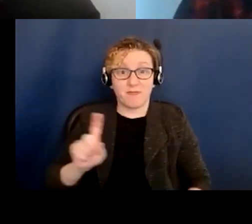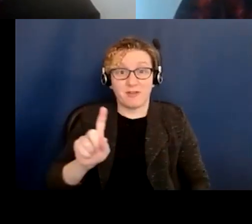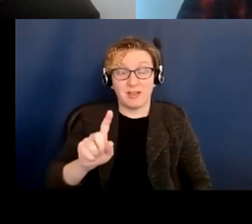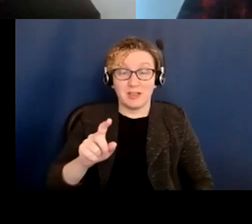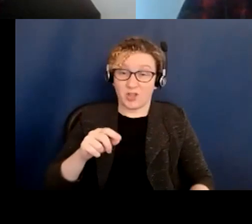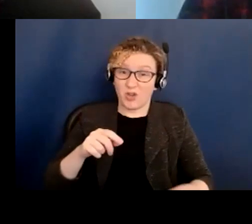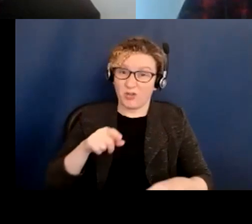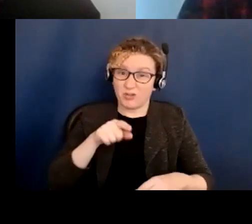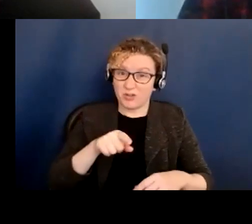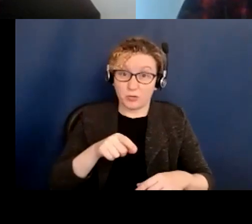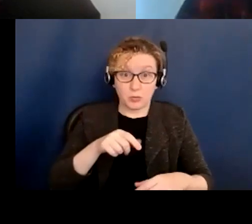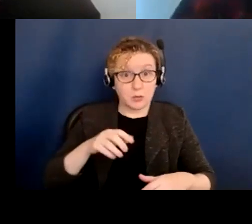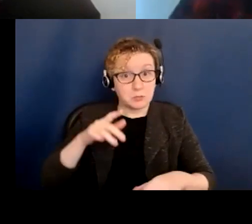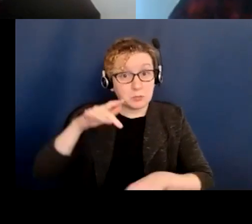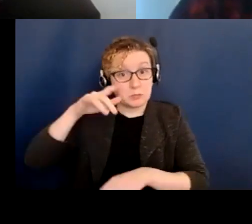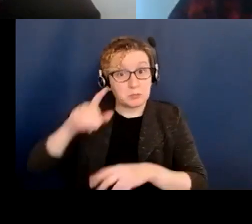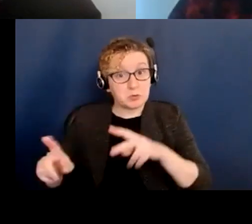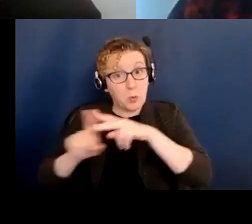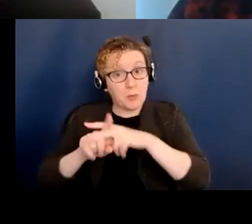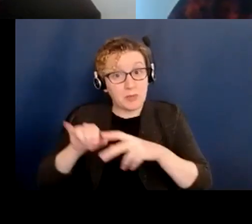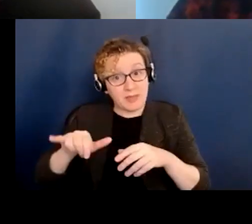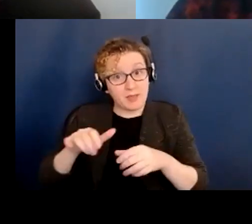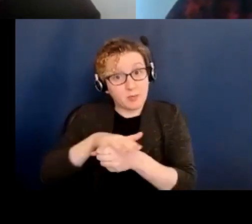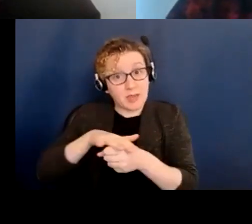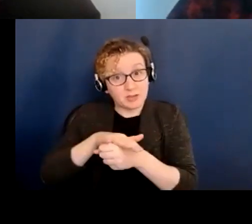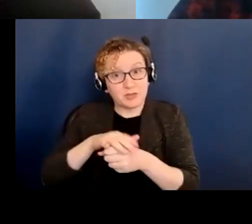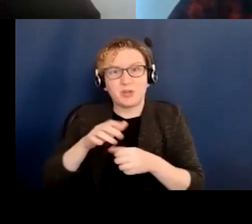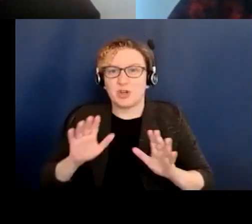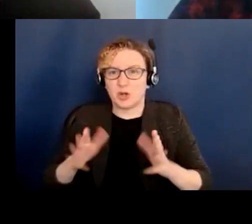That is true.